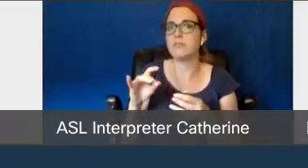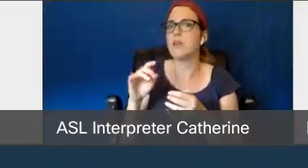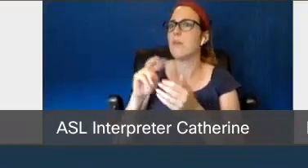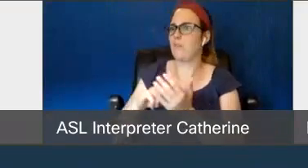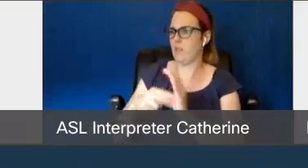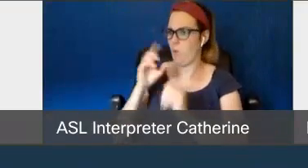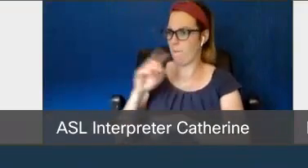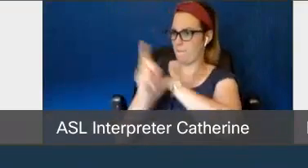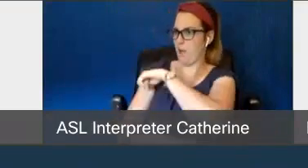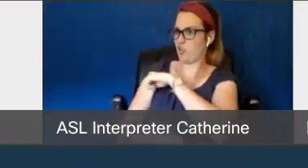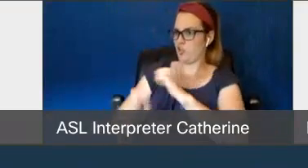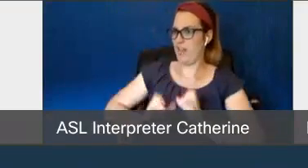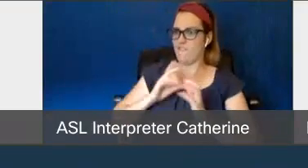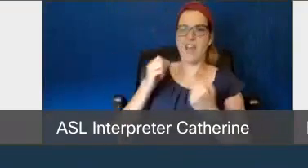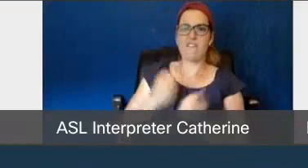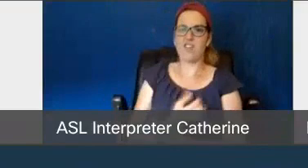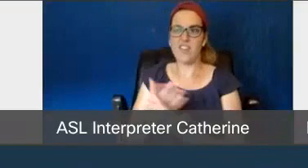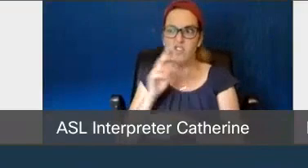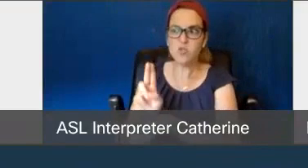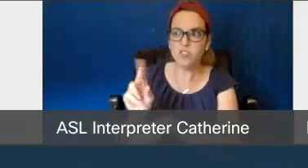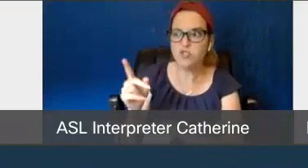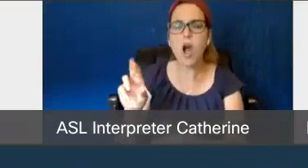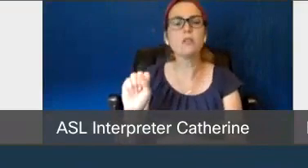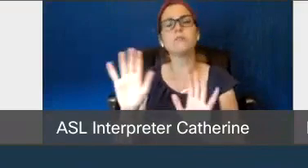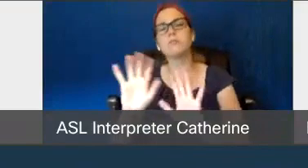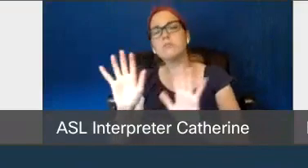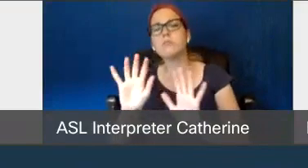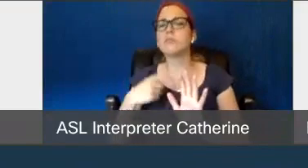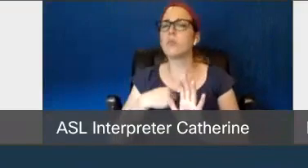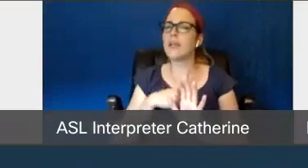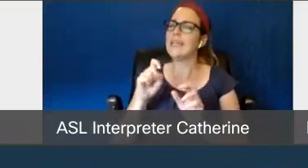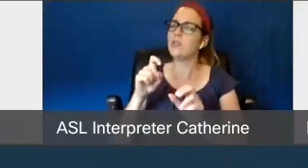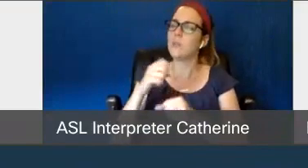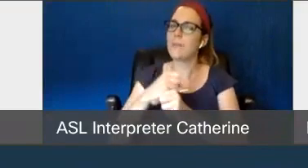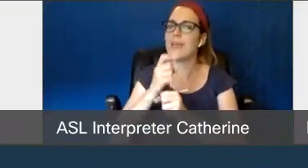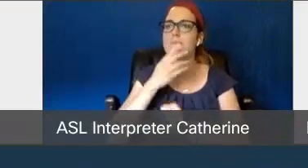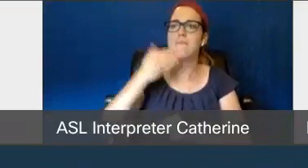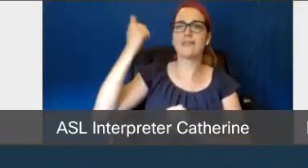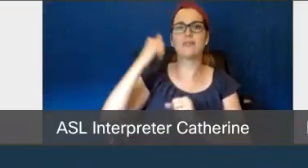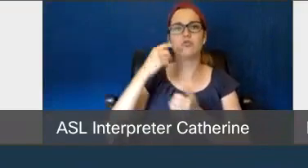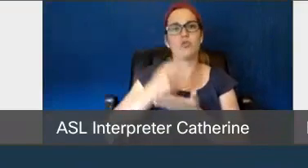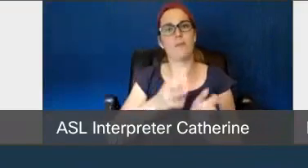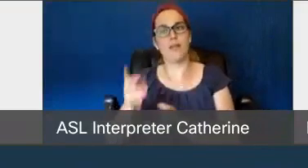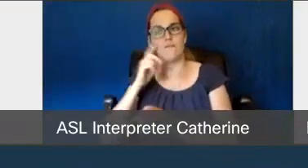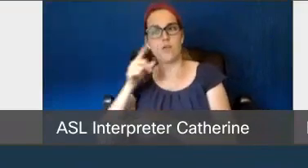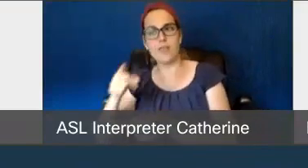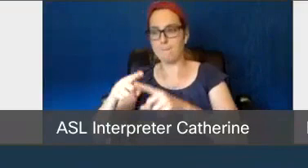share the information and we can make a medically or to best determined treatment for them based upon the information that they provided us